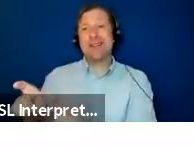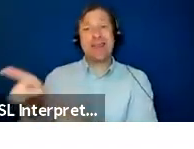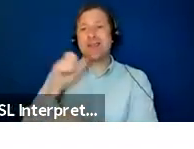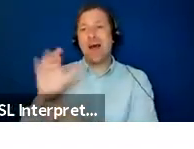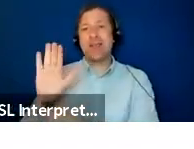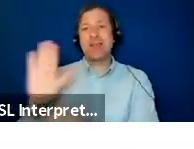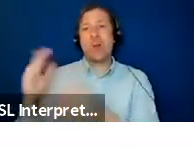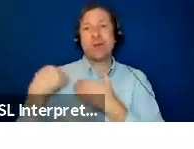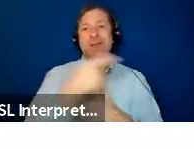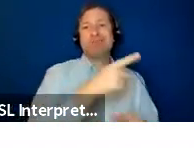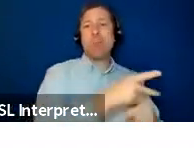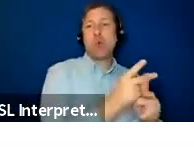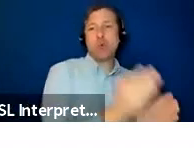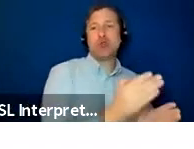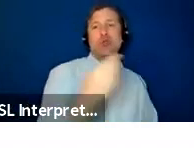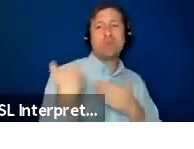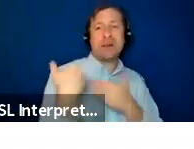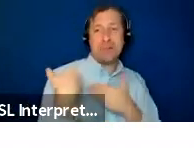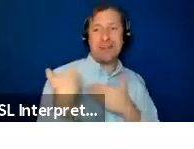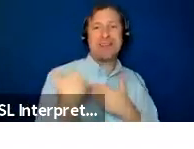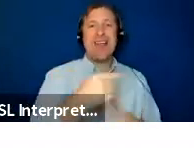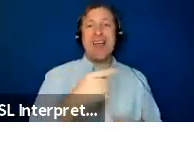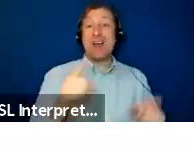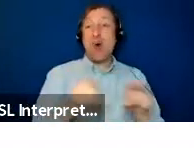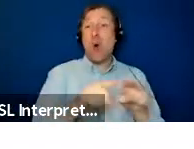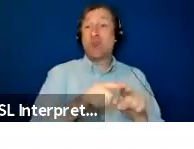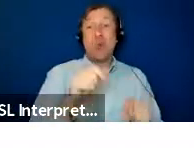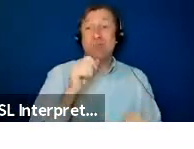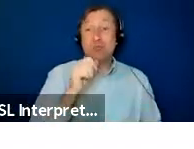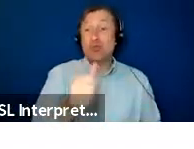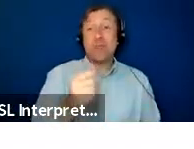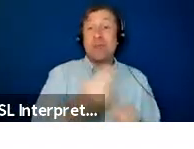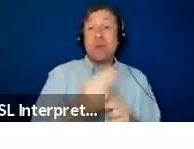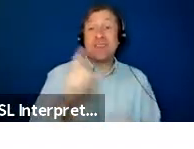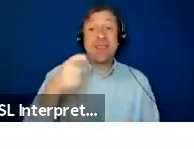having to use public testing facilities like government provided tests that are provided for free.